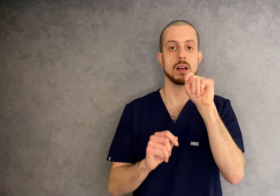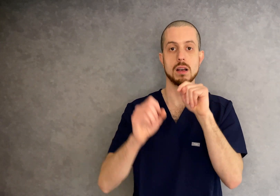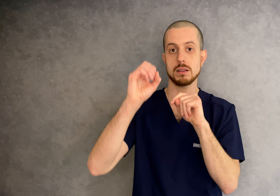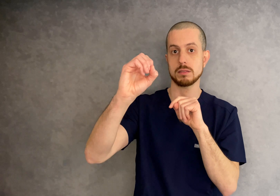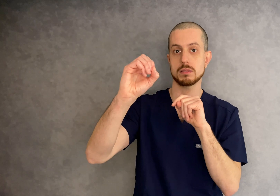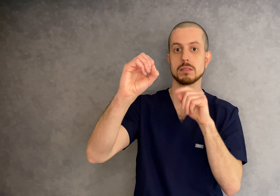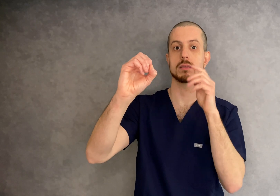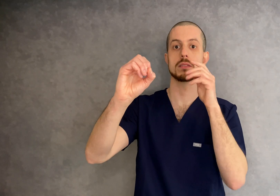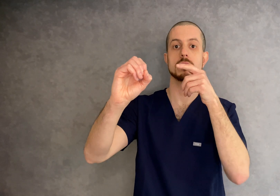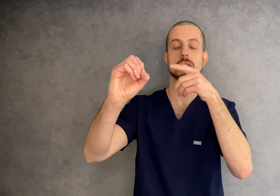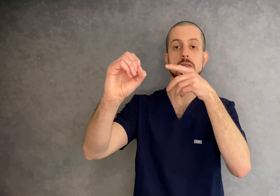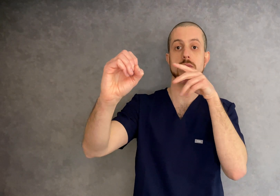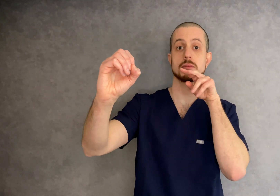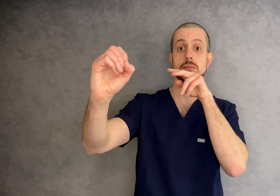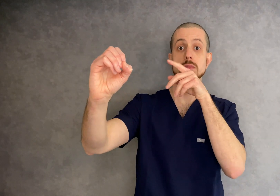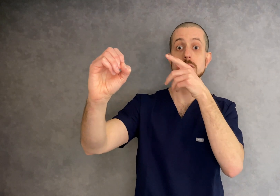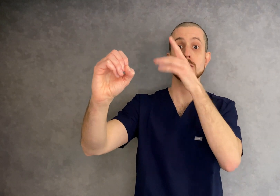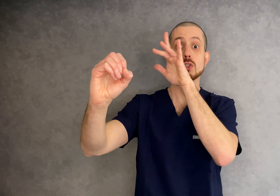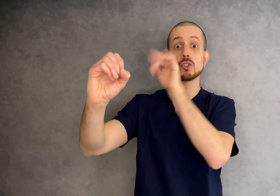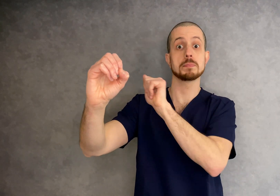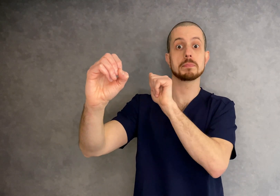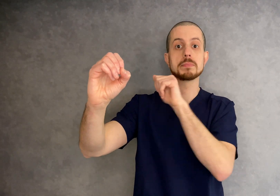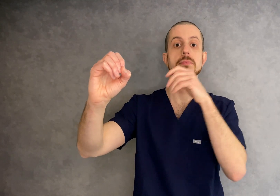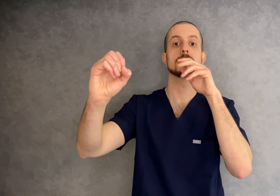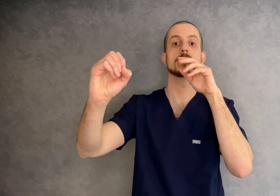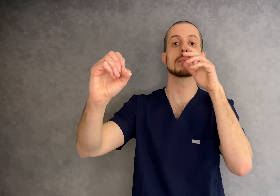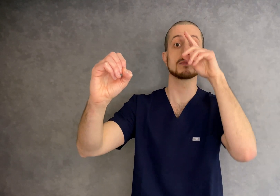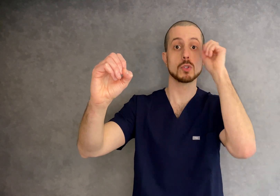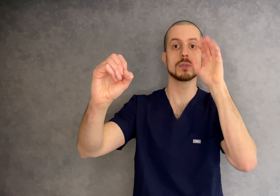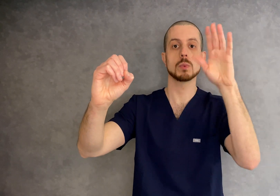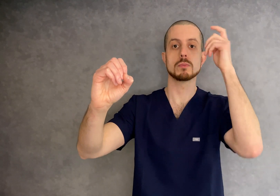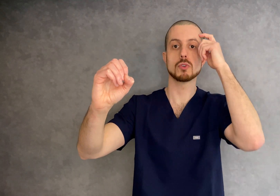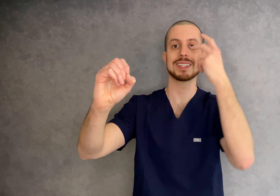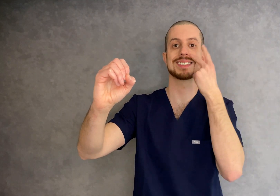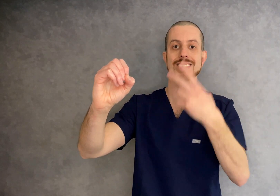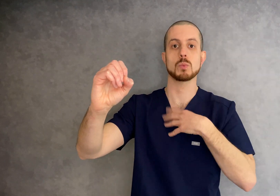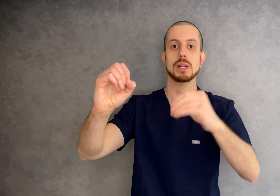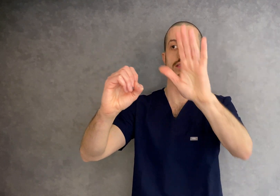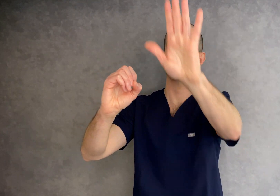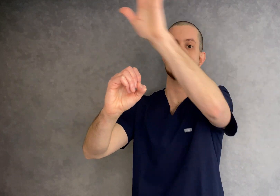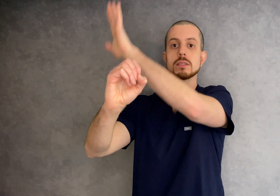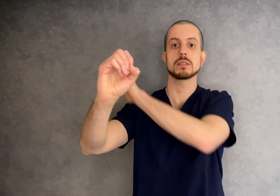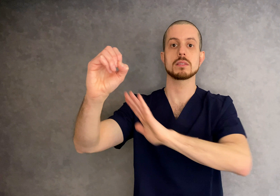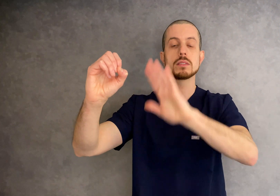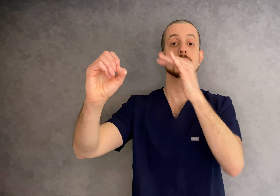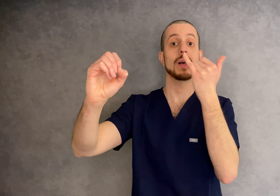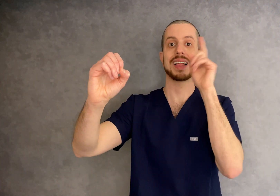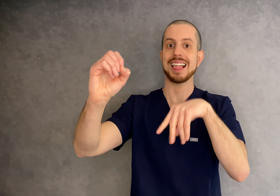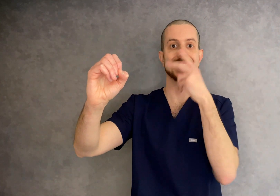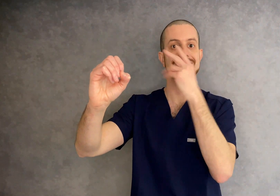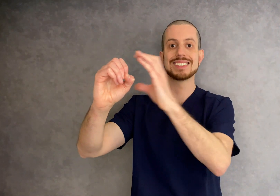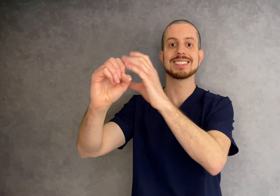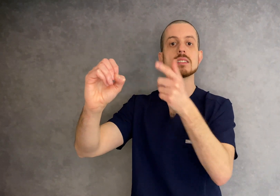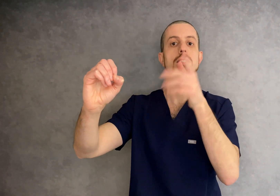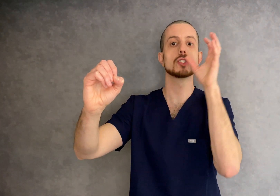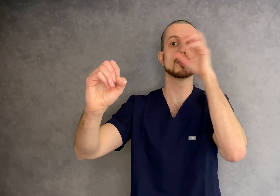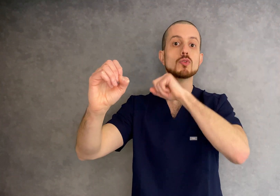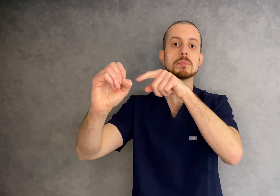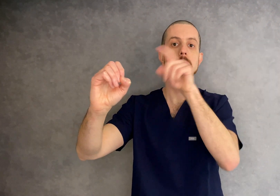The dot completely disappears because your brain can only see the white space around it and because it can't see the dot, it assumes that the